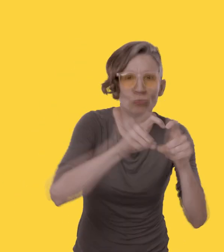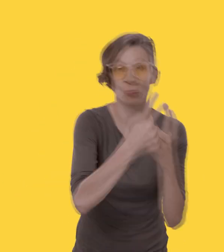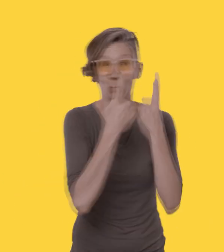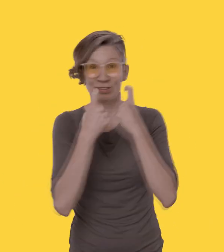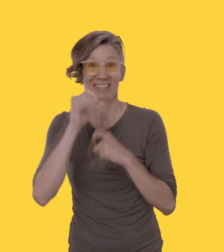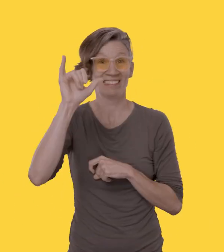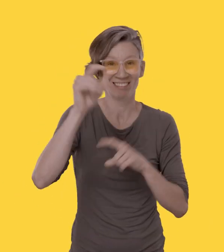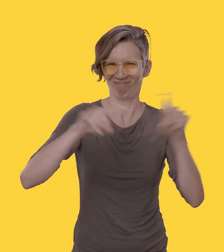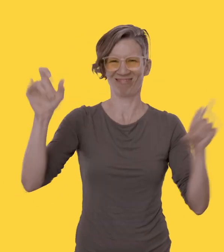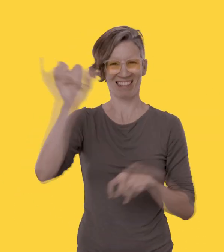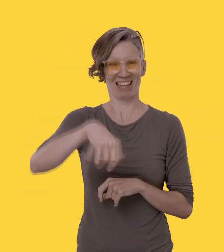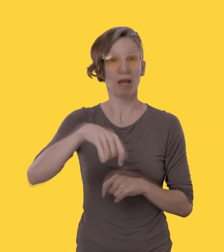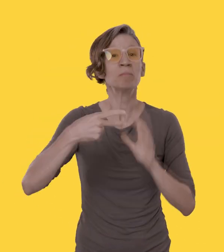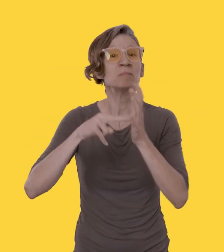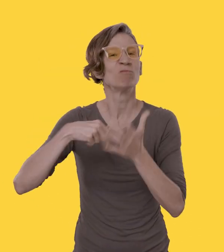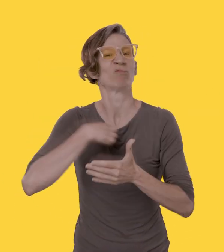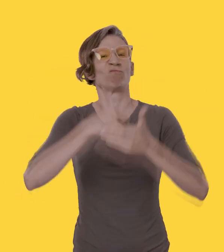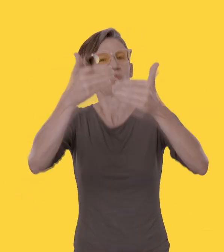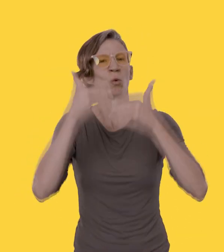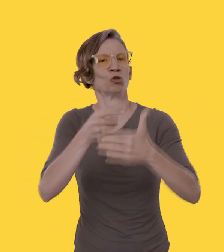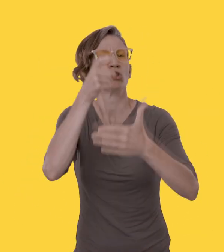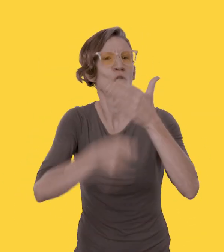And so what we're going to do is to begin to bill